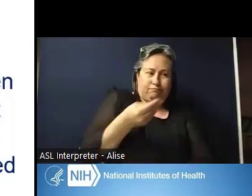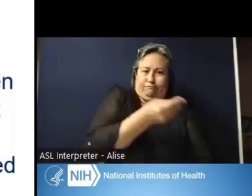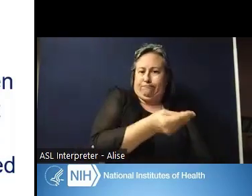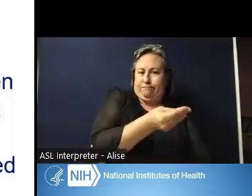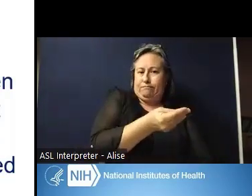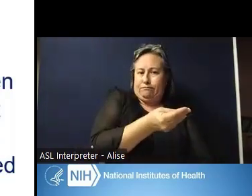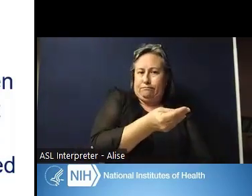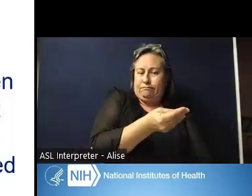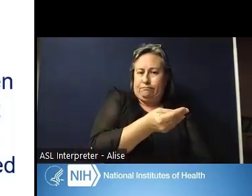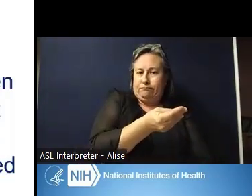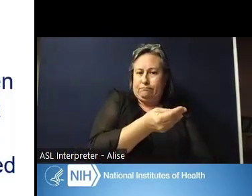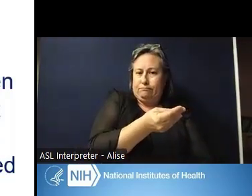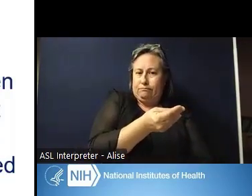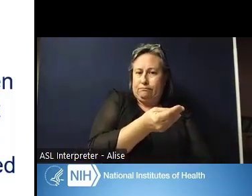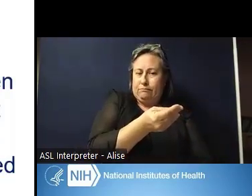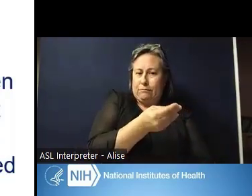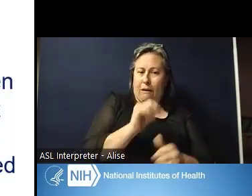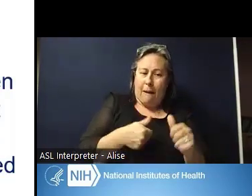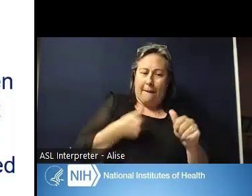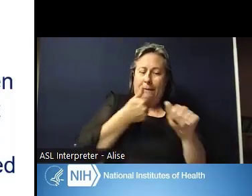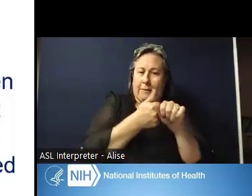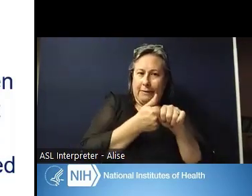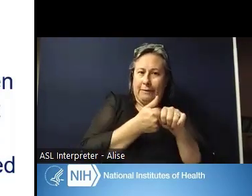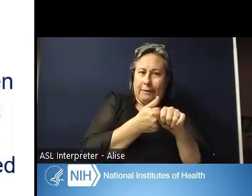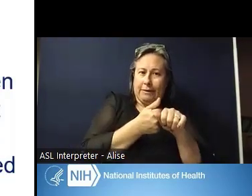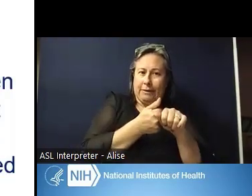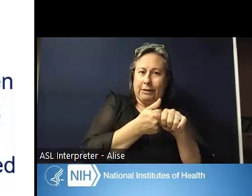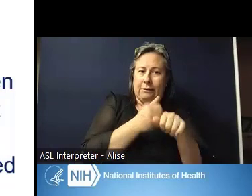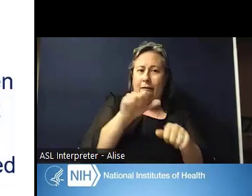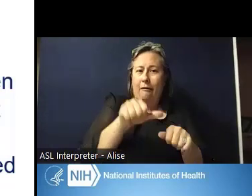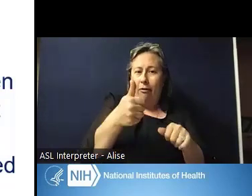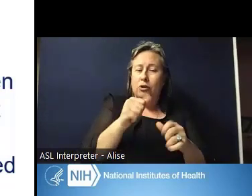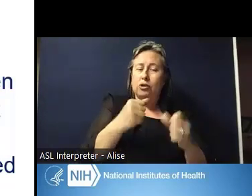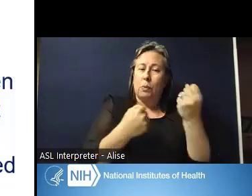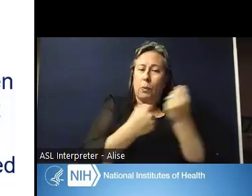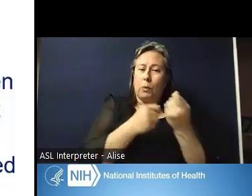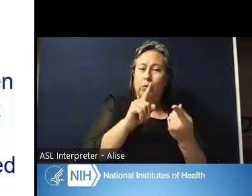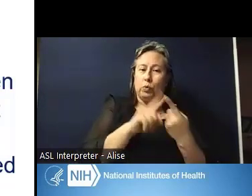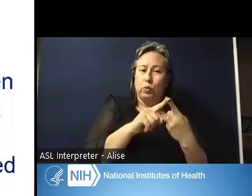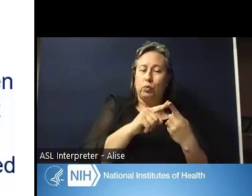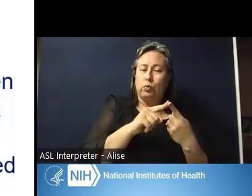The recipient must submit updated Other Support to the Grants Management Specialist named in the NoA